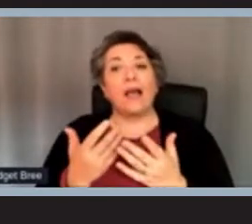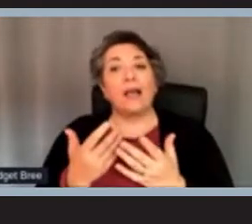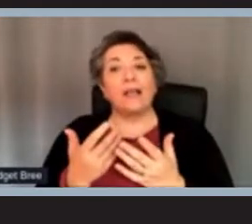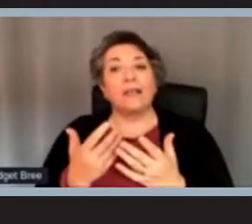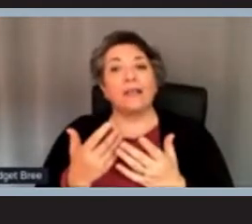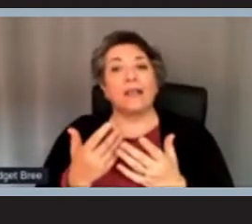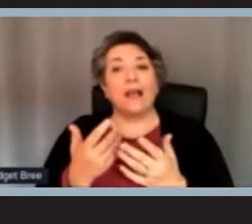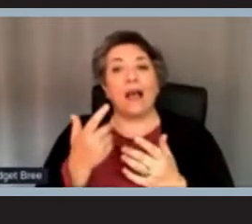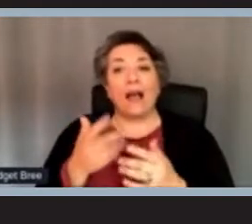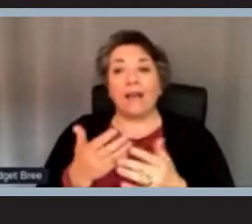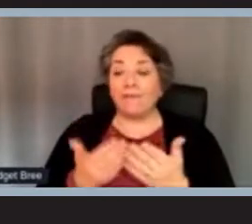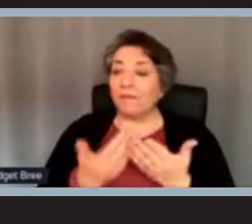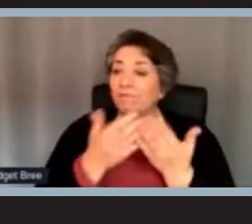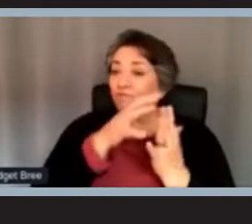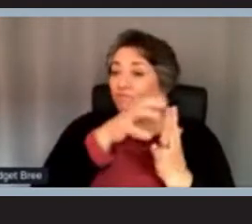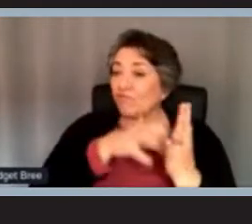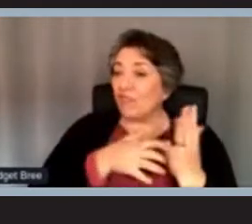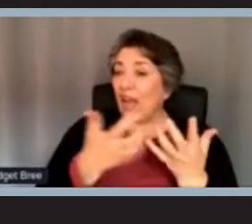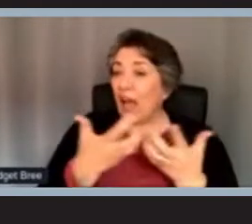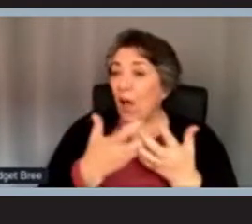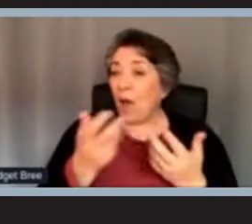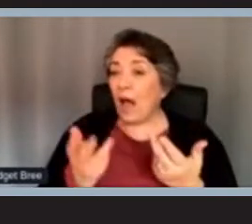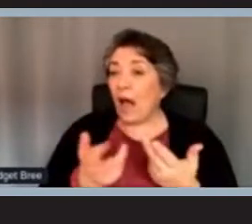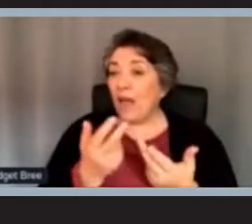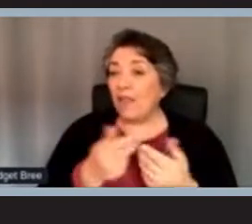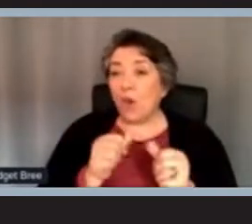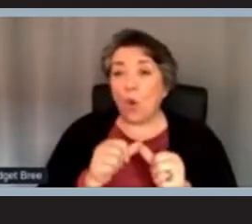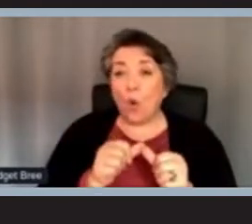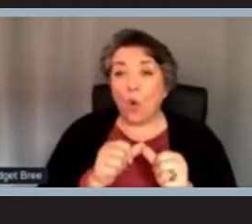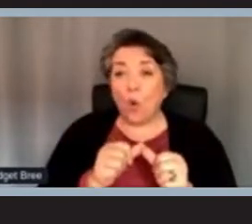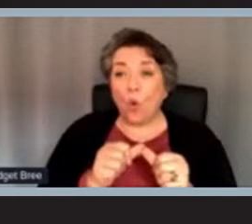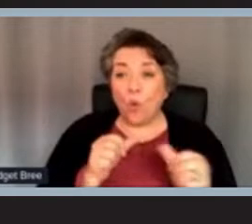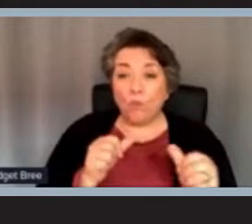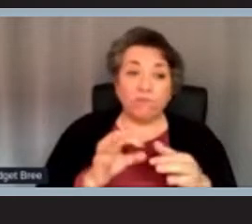the same change on their PCs, and I’ve shared a webinar recording, slides, and materials